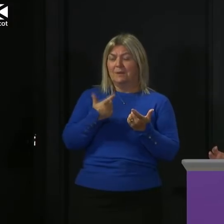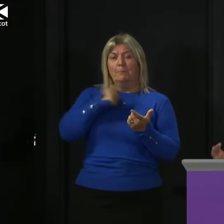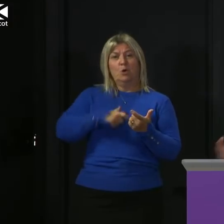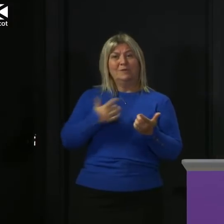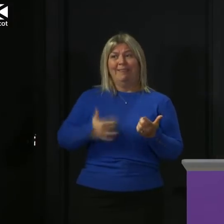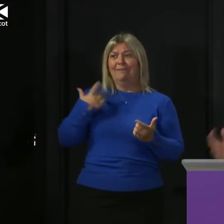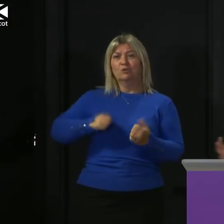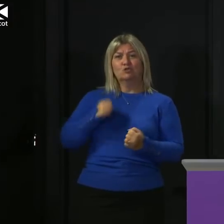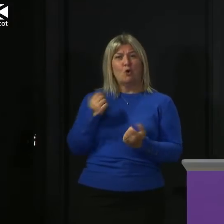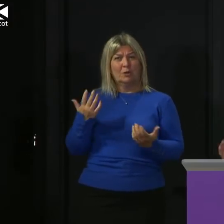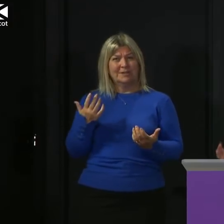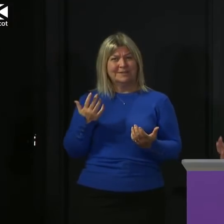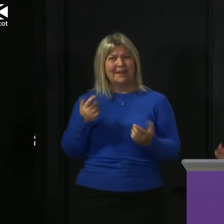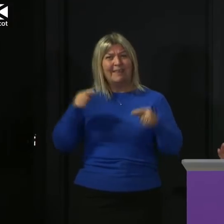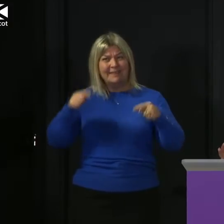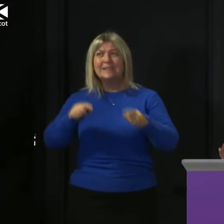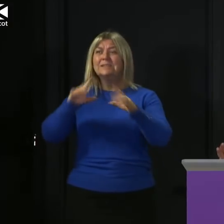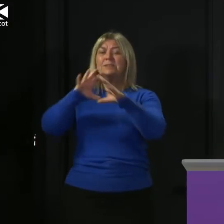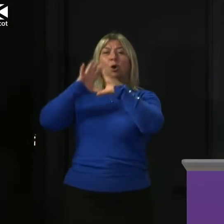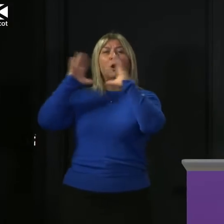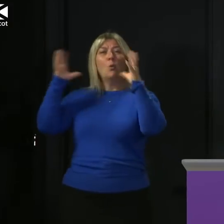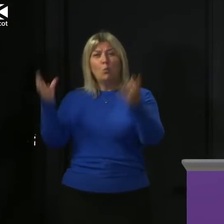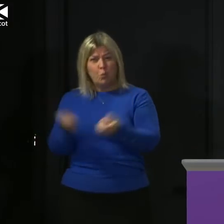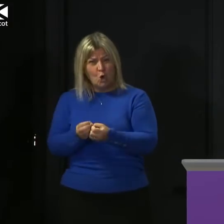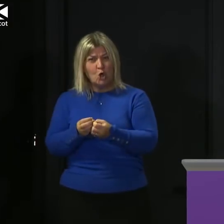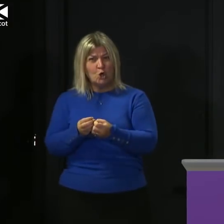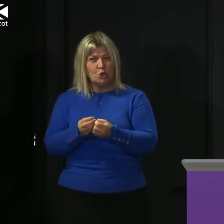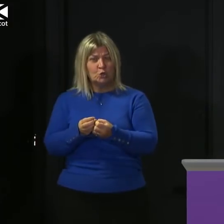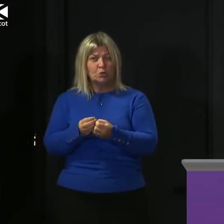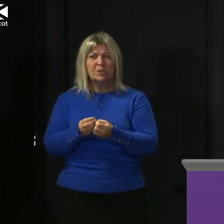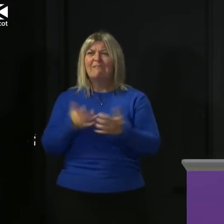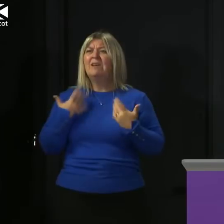you kind of feel we're powerless in the face of it. We are not powerless in the face of it.